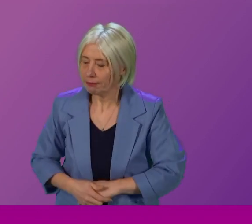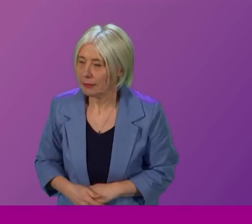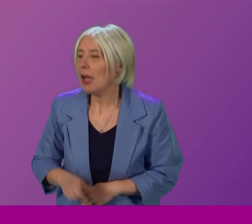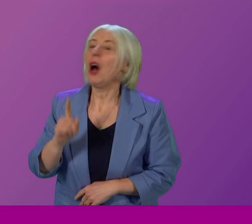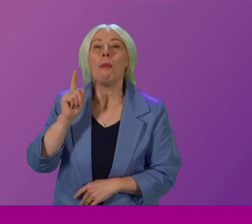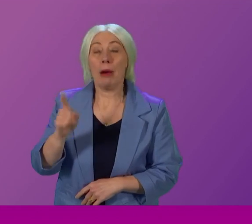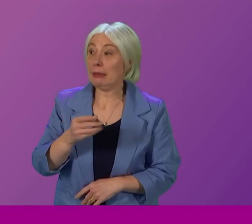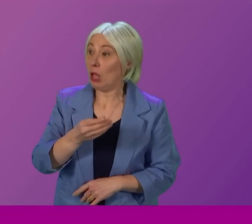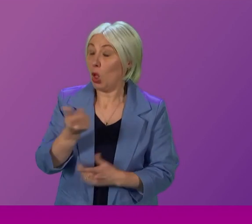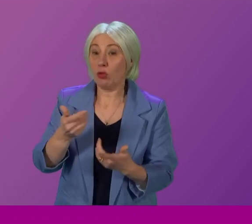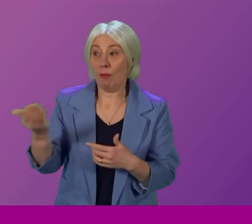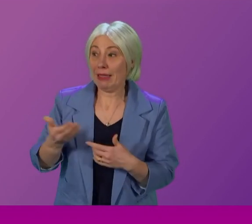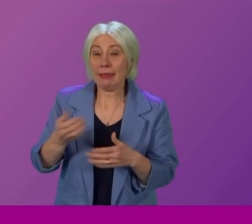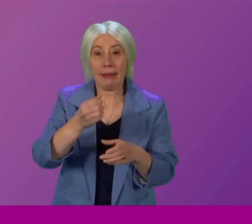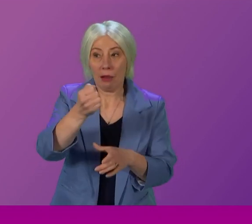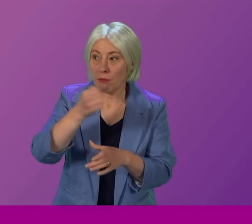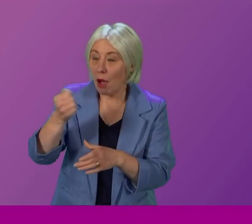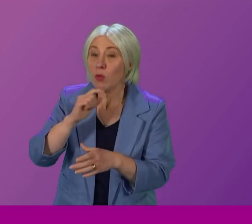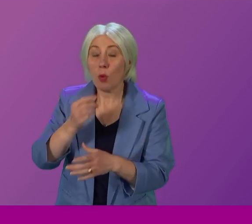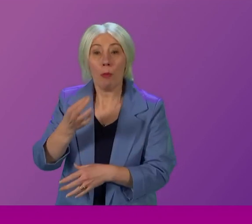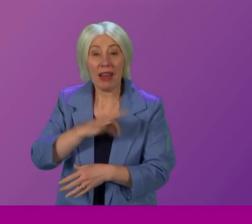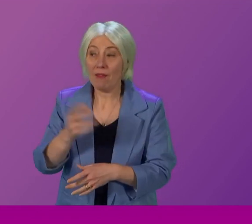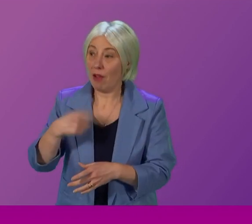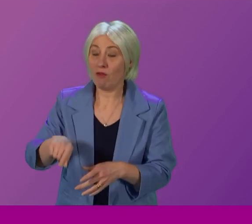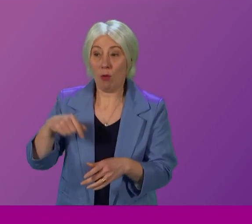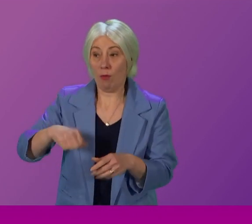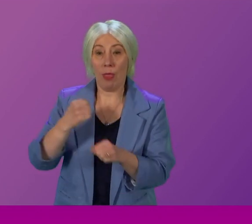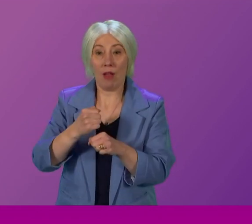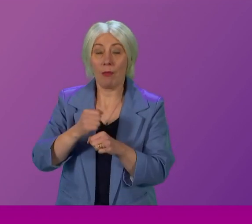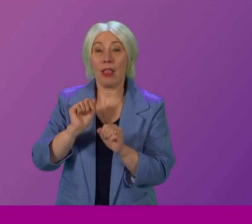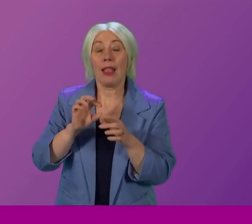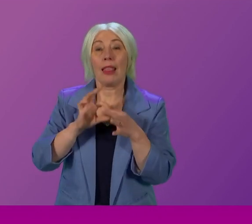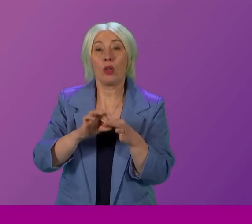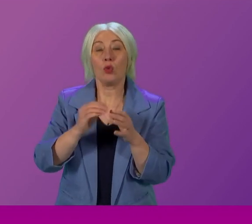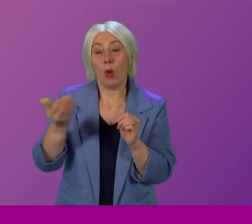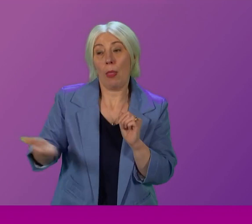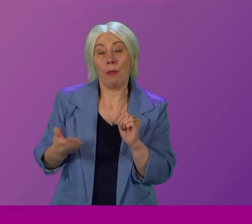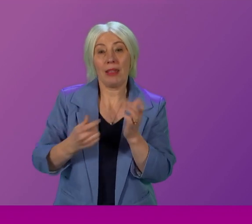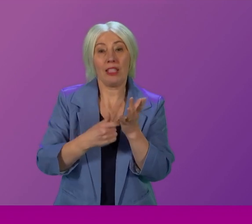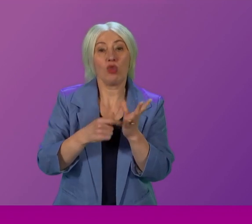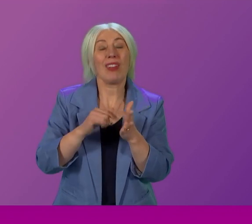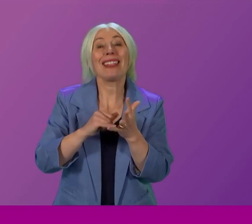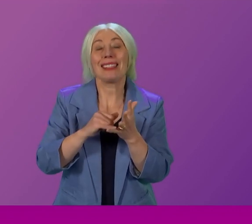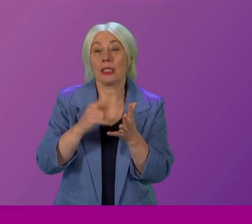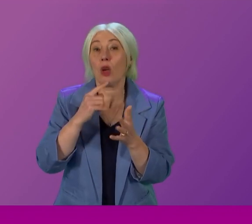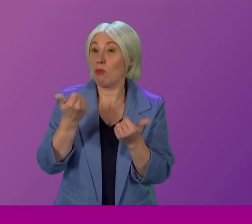Such businesses benefit from the Scottish Government’s approach to business rates. We have the most competitive business rates regime,